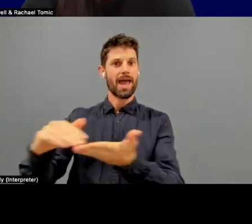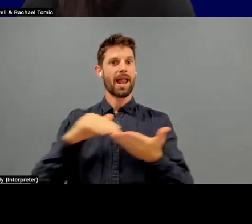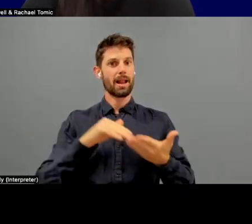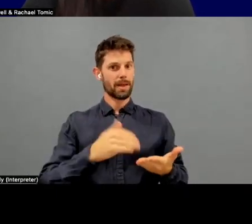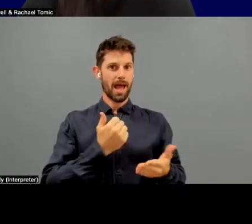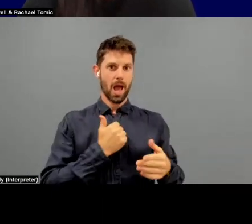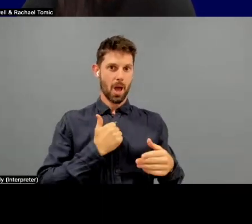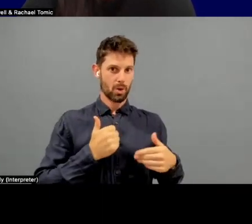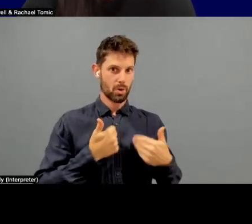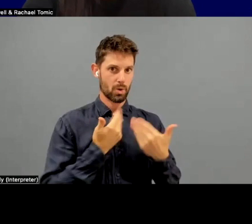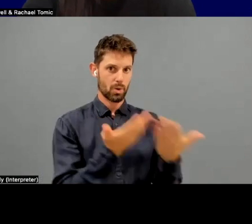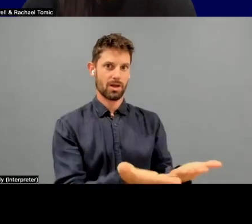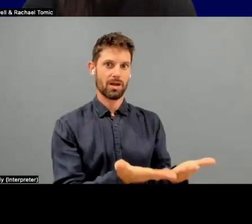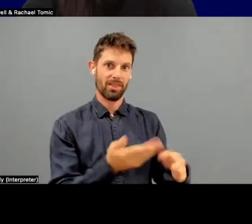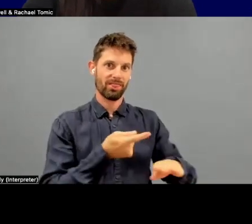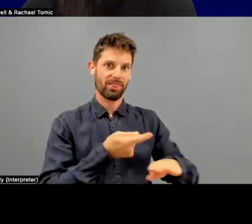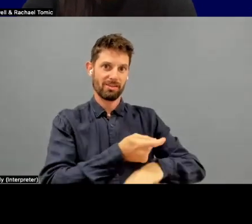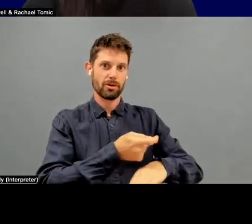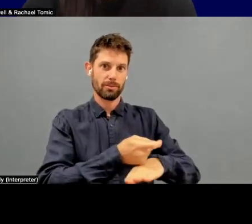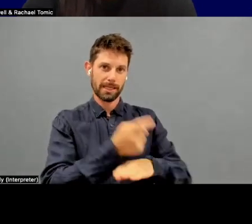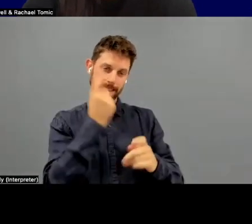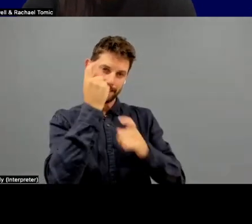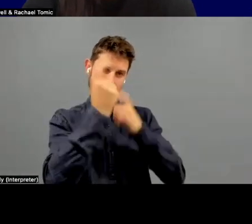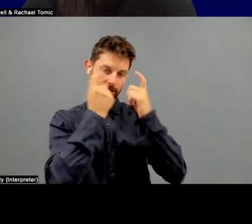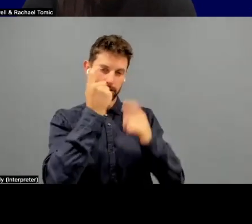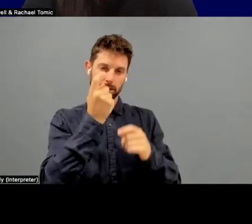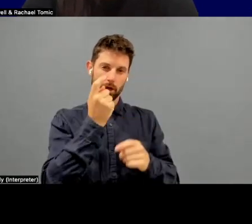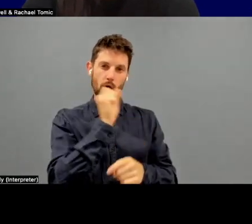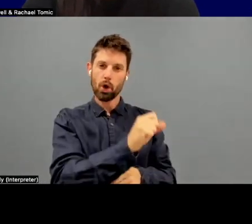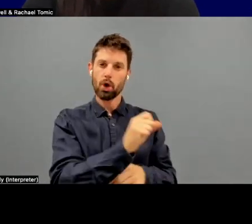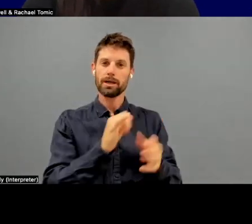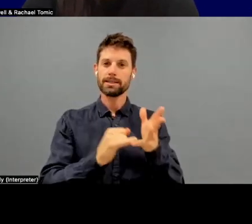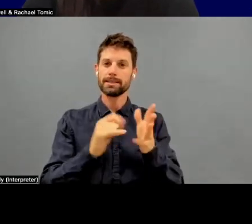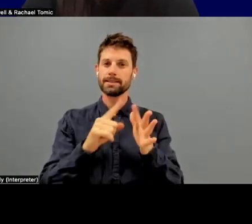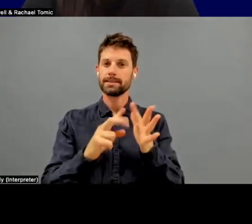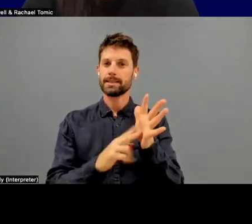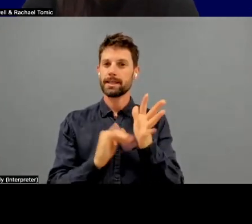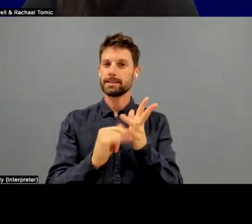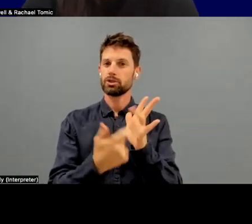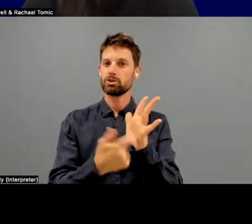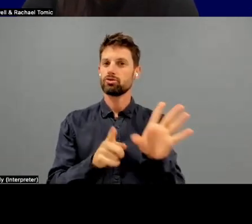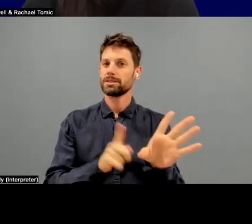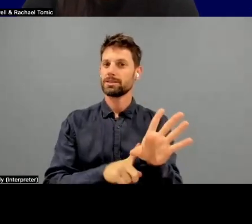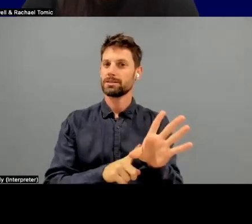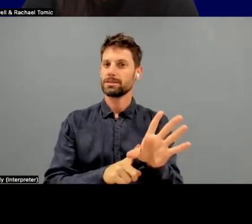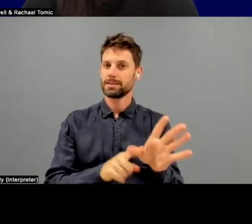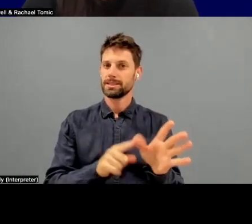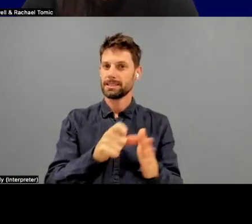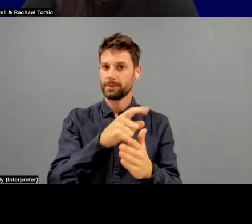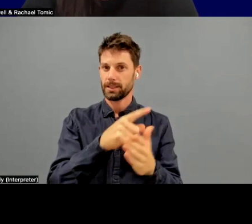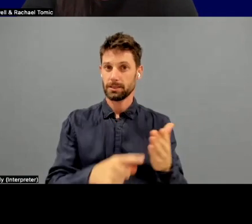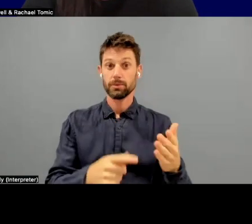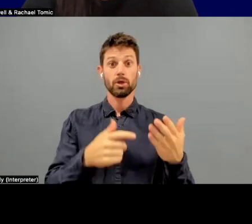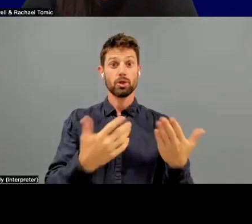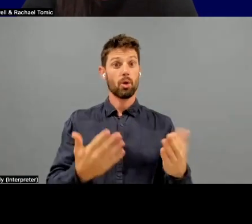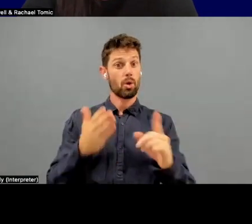considering her sensory disability. The goal that we set was for Hannah to independently